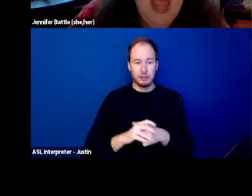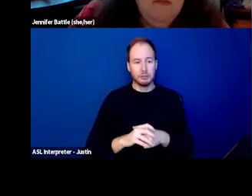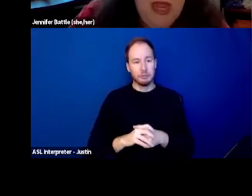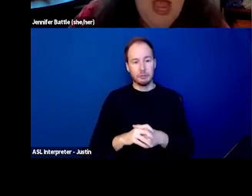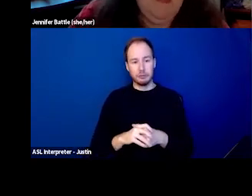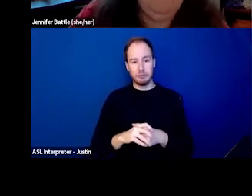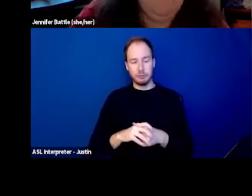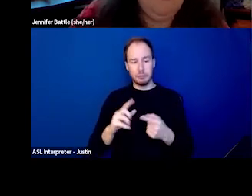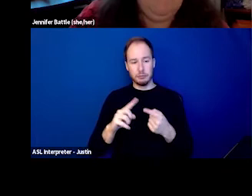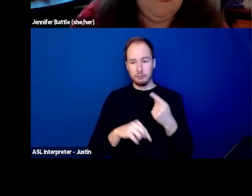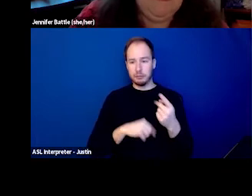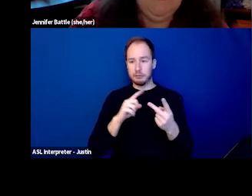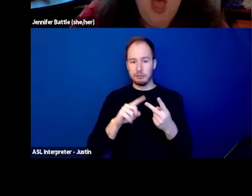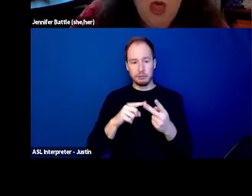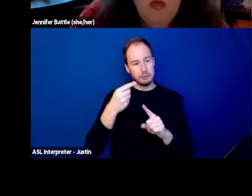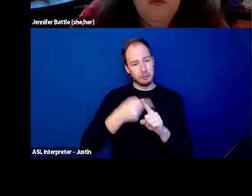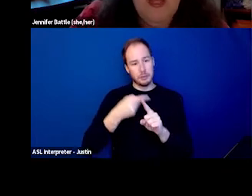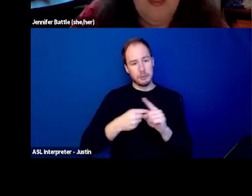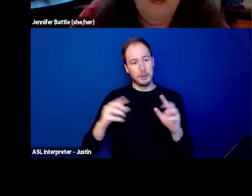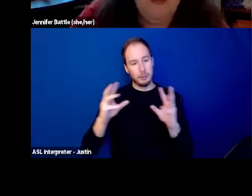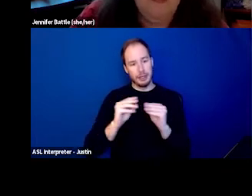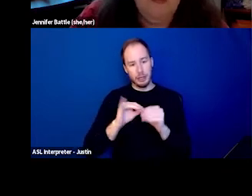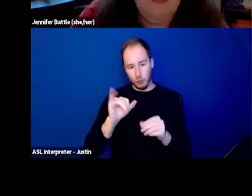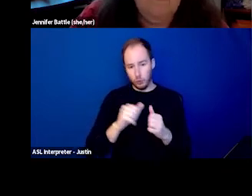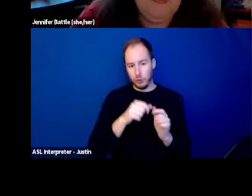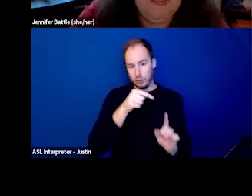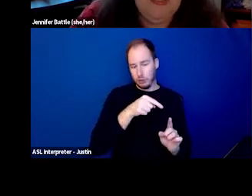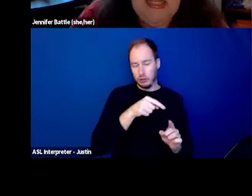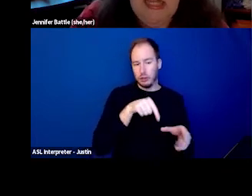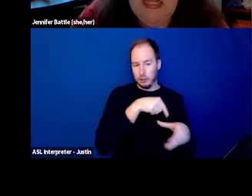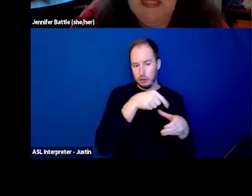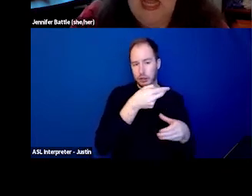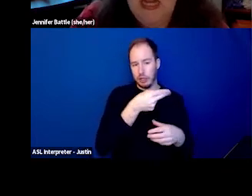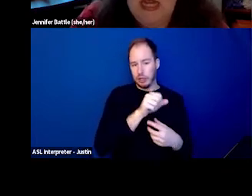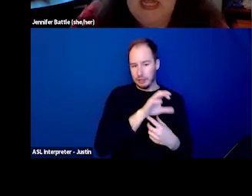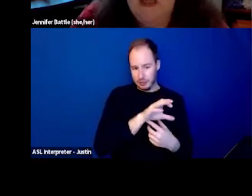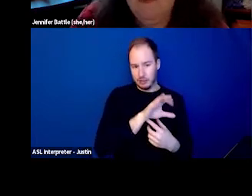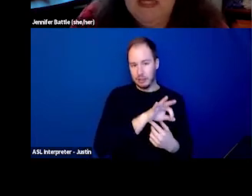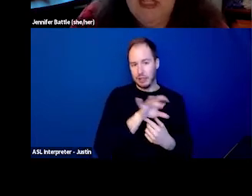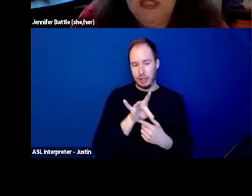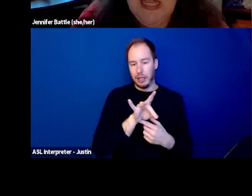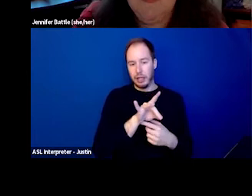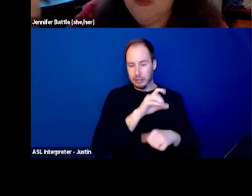Then we have monthly meetings as well with our HHSC 988 implementation team.